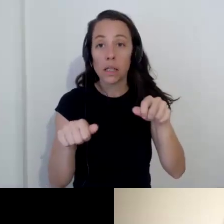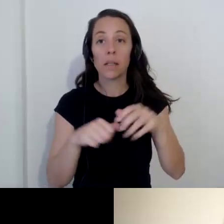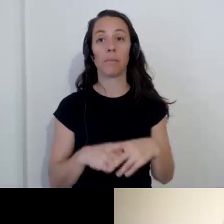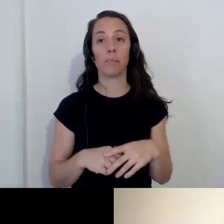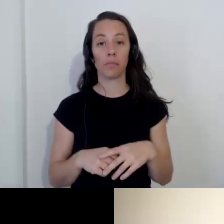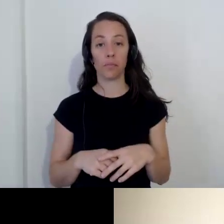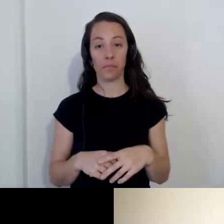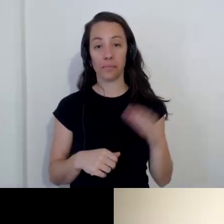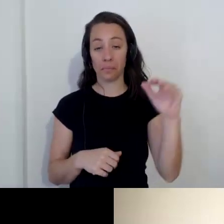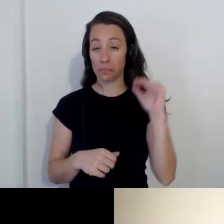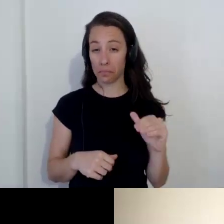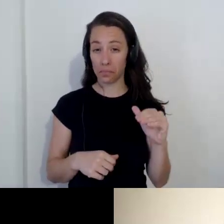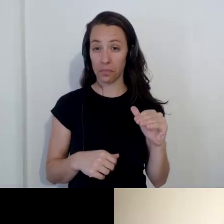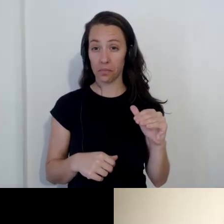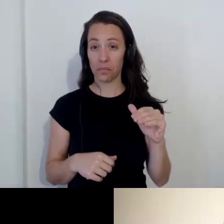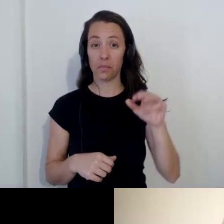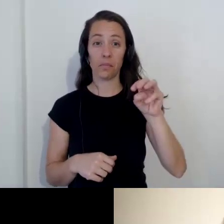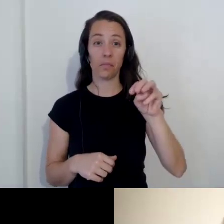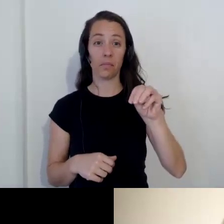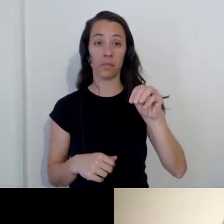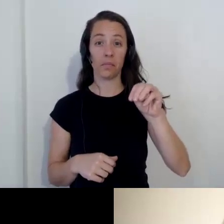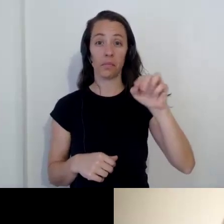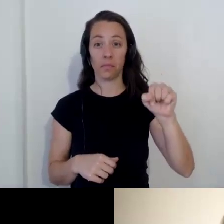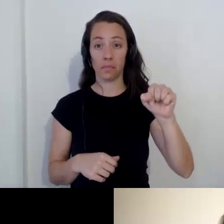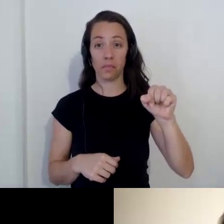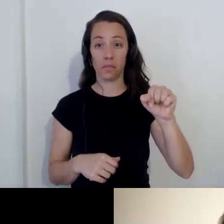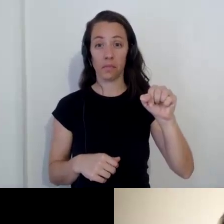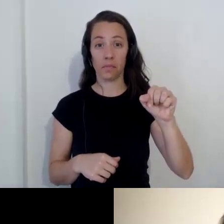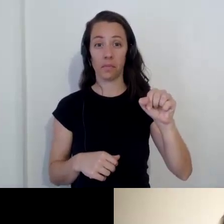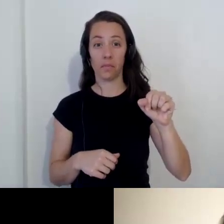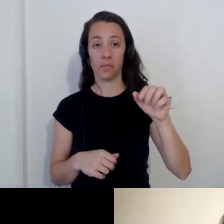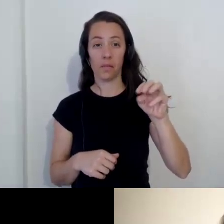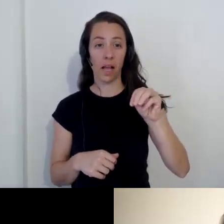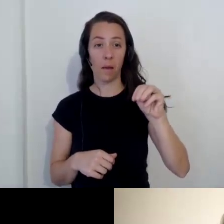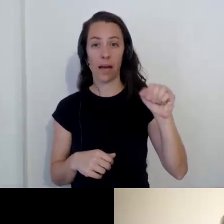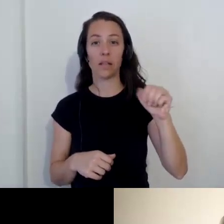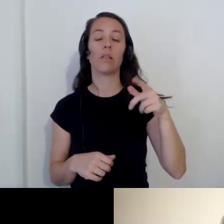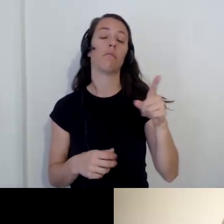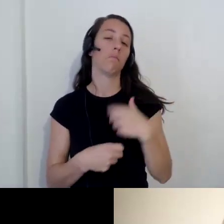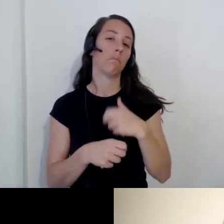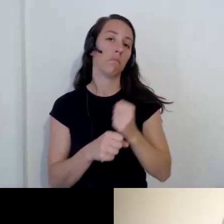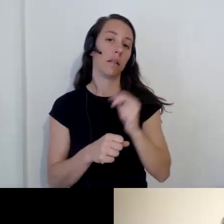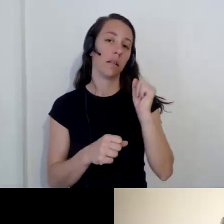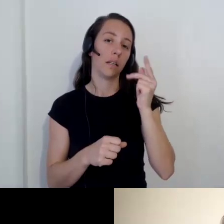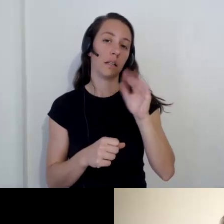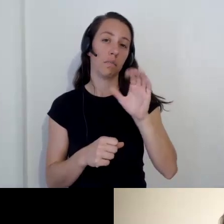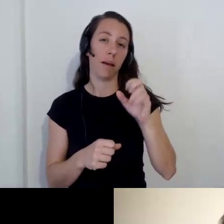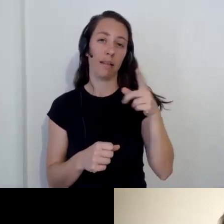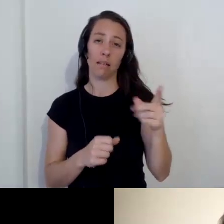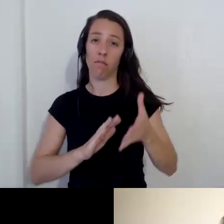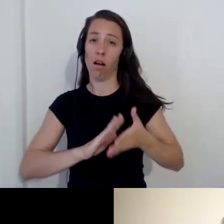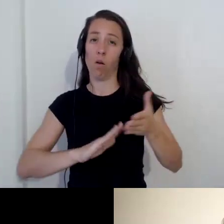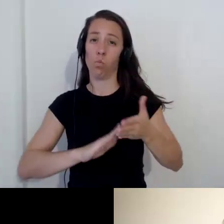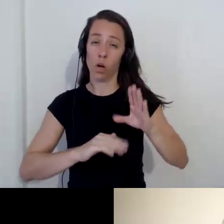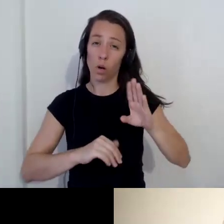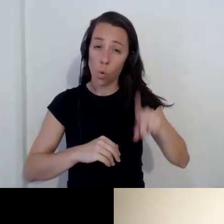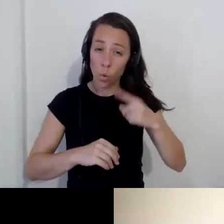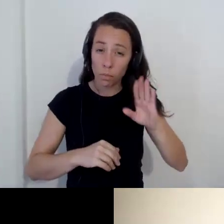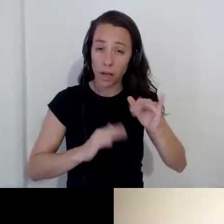Does MS operate virtually only? So does Making Space operate virtually only?